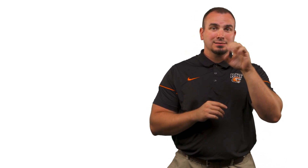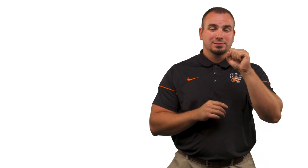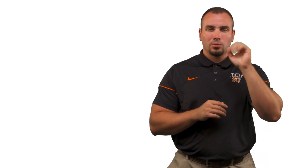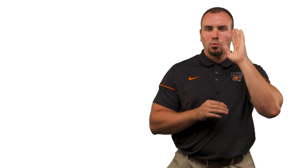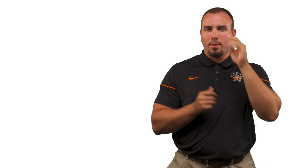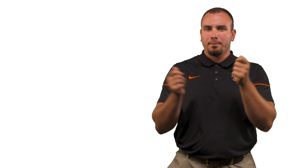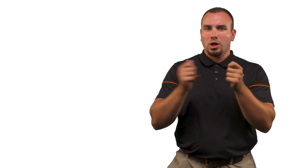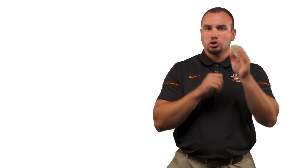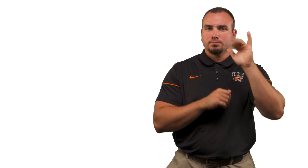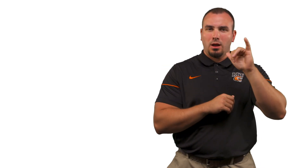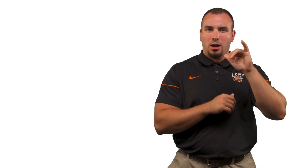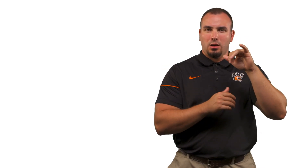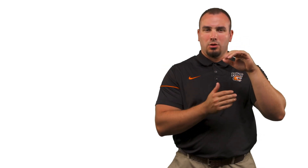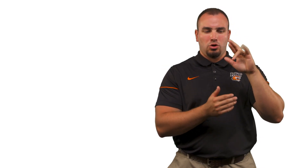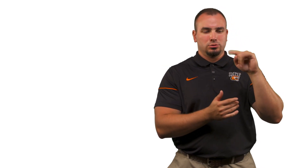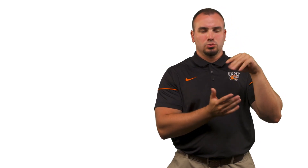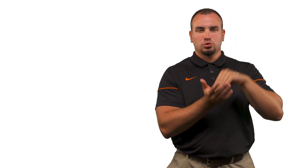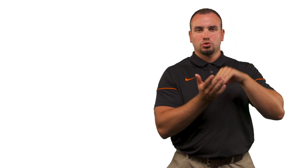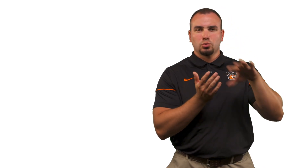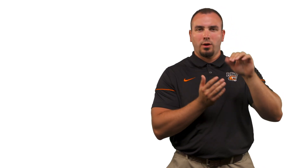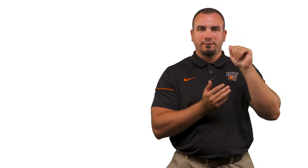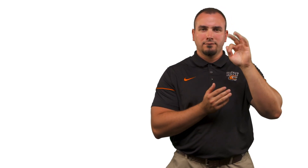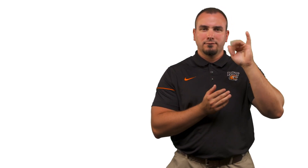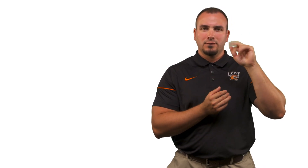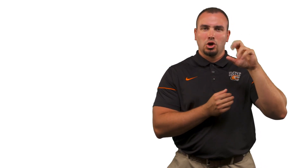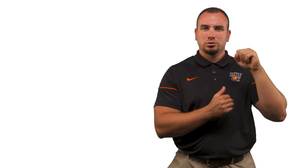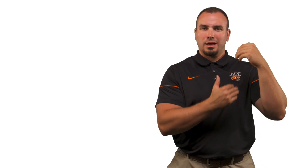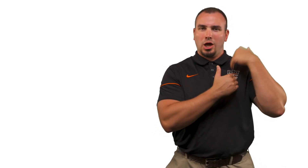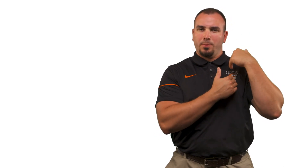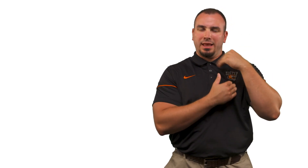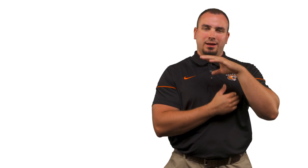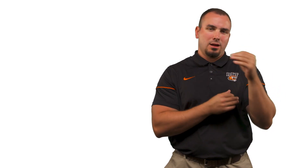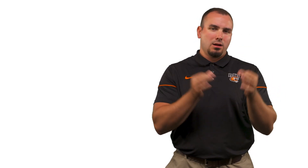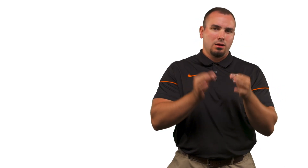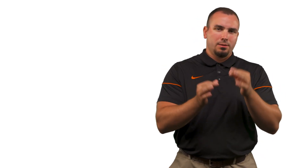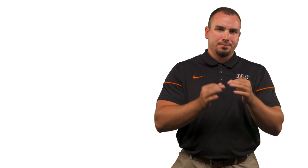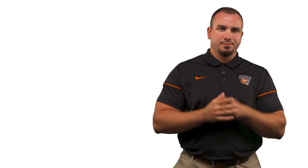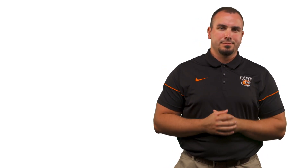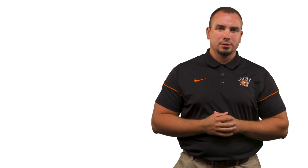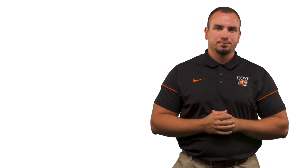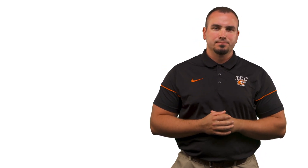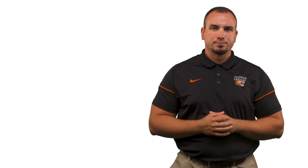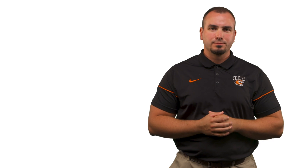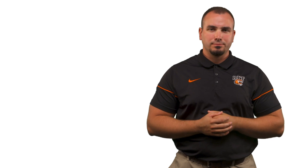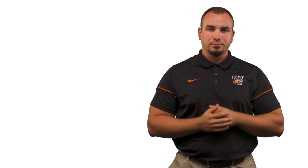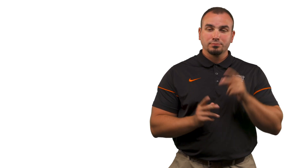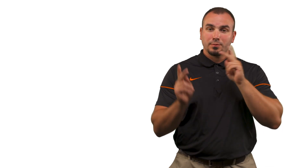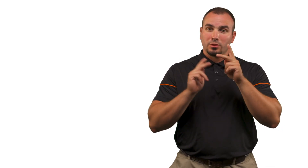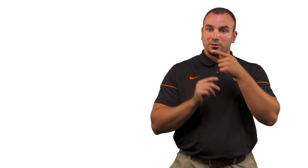Students cases will be managed by Student Affairs Accountability and Conduct.